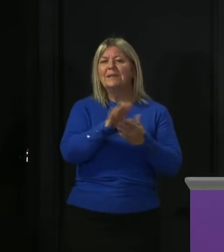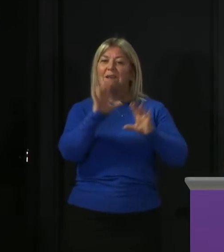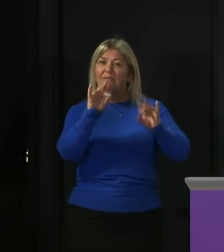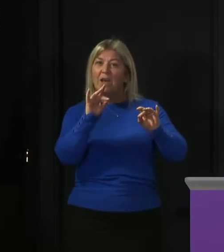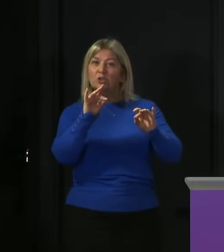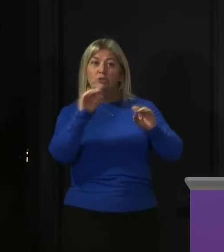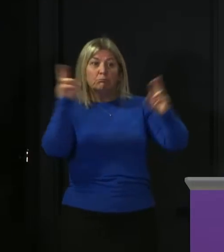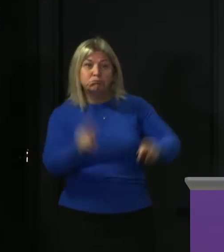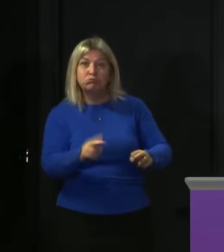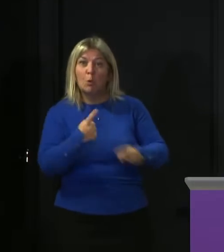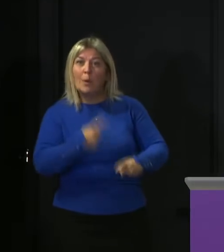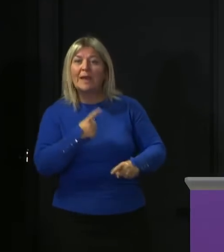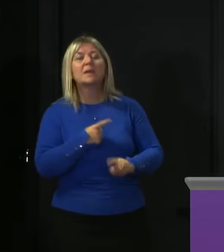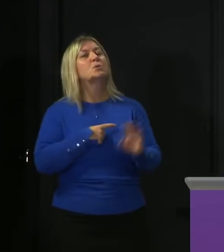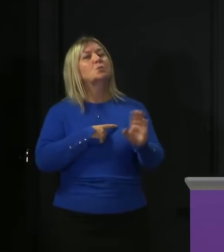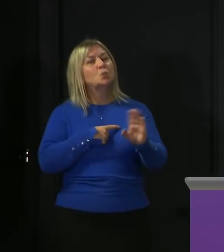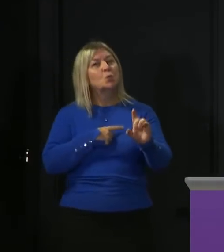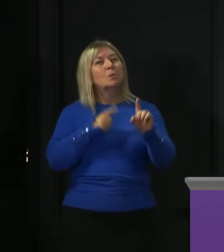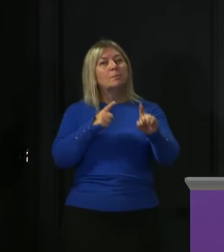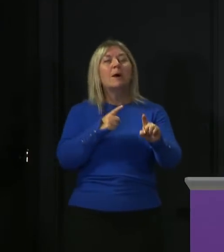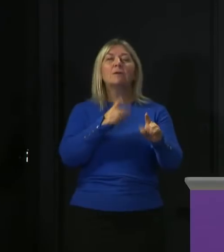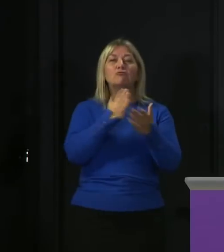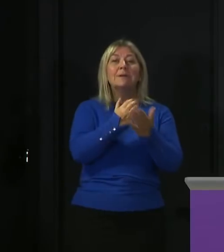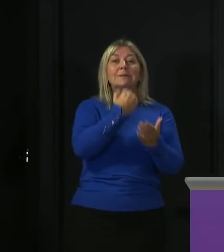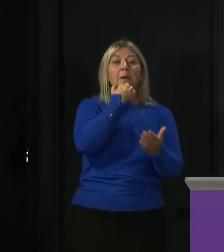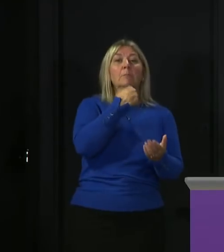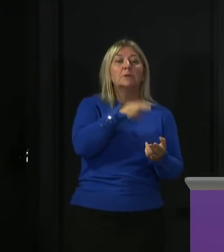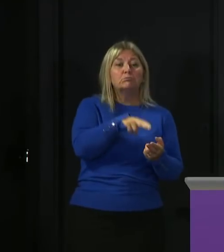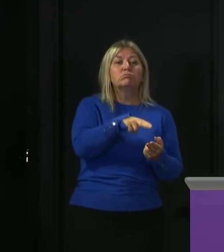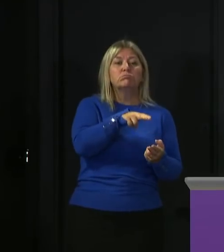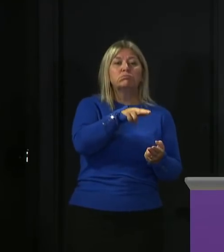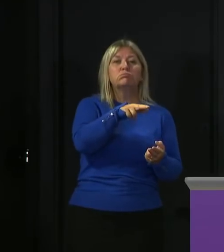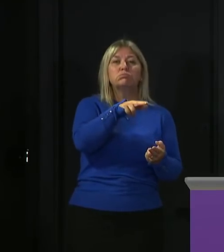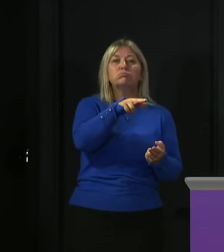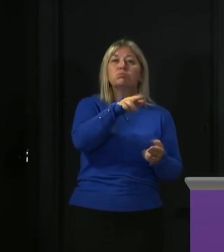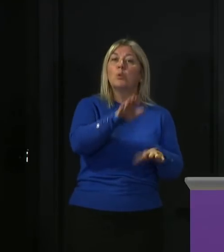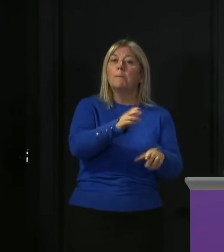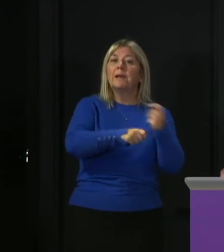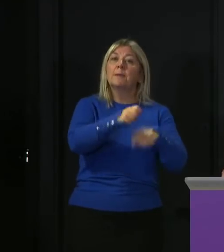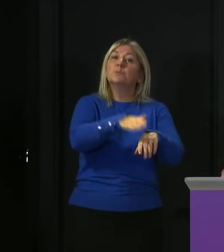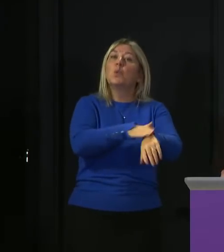but the rate of increase slowed off. One of the things that they are continuing to analyse at the